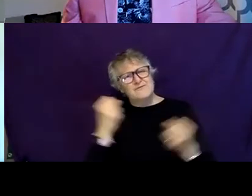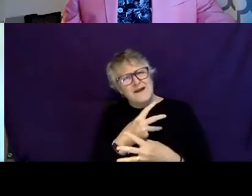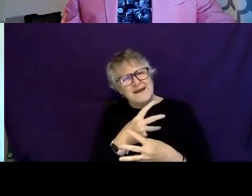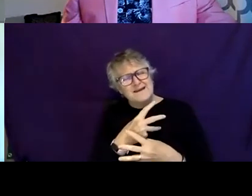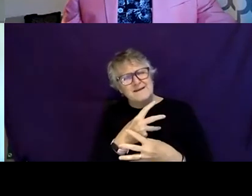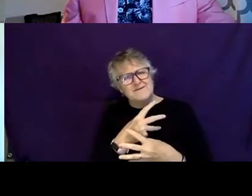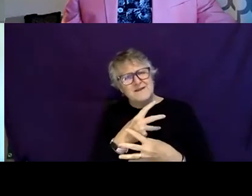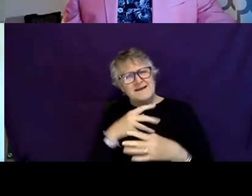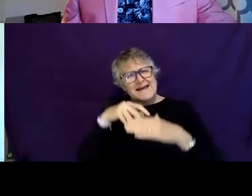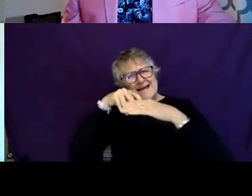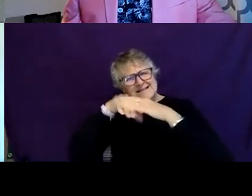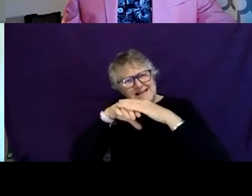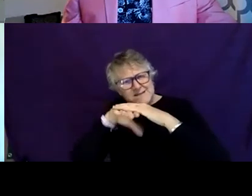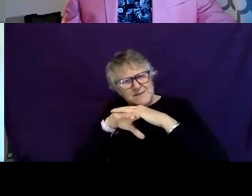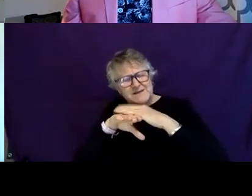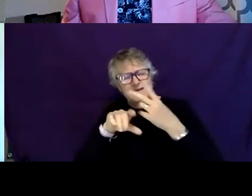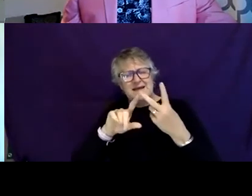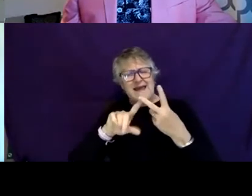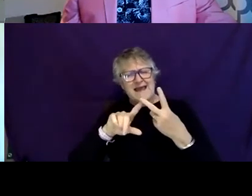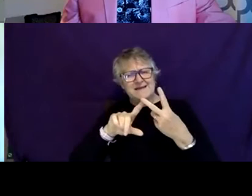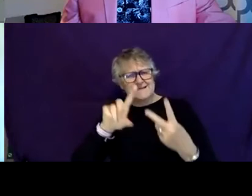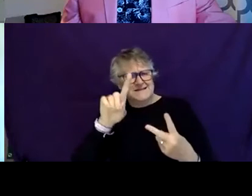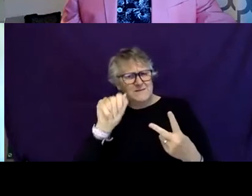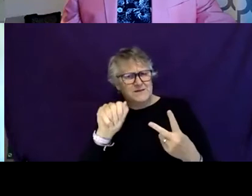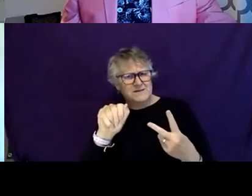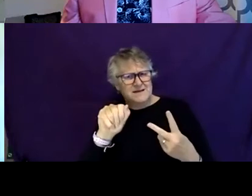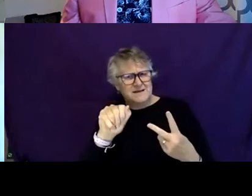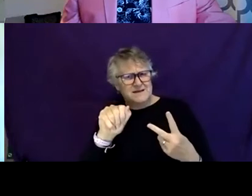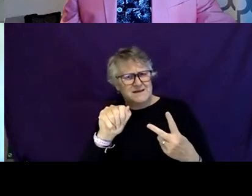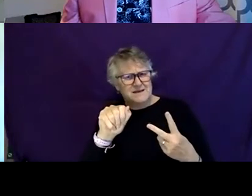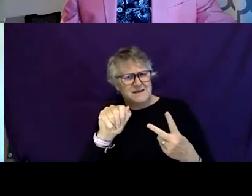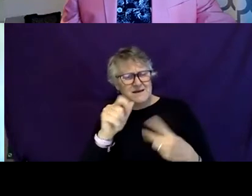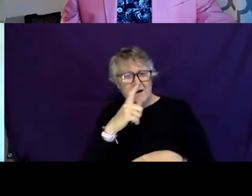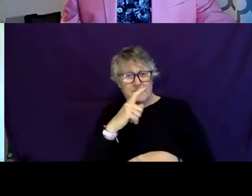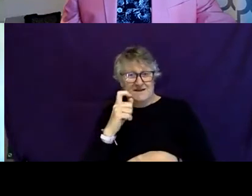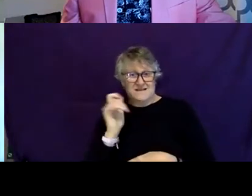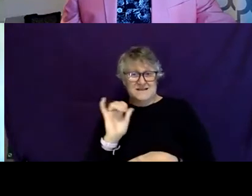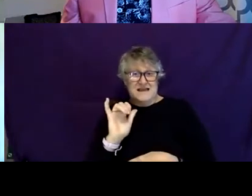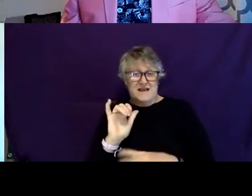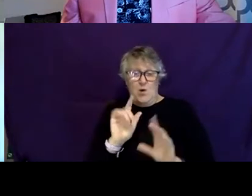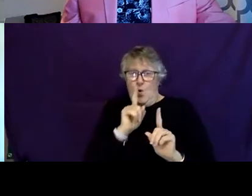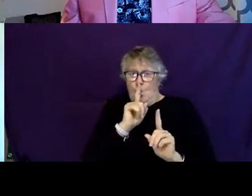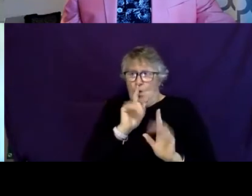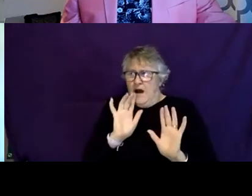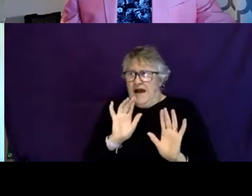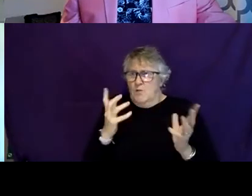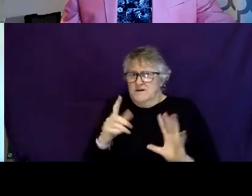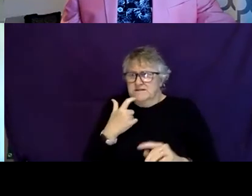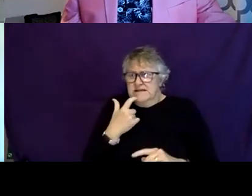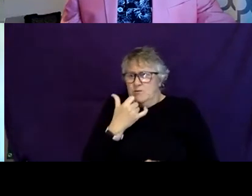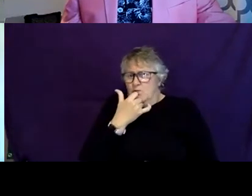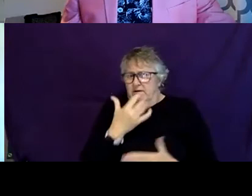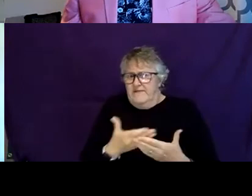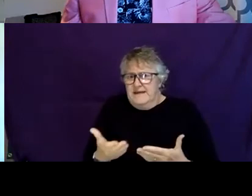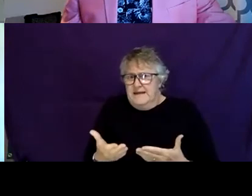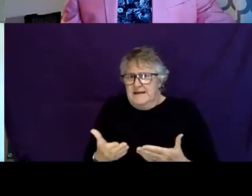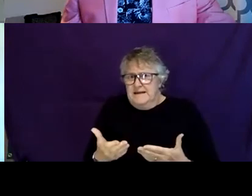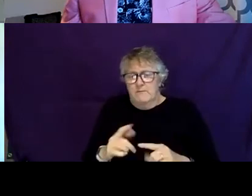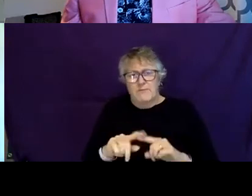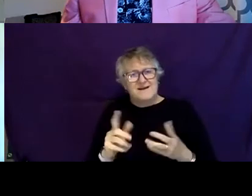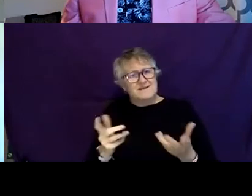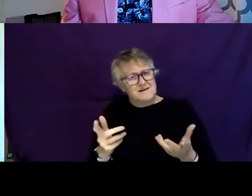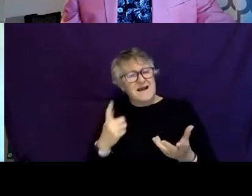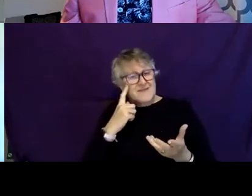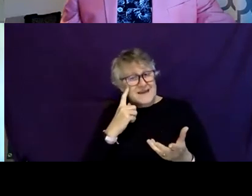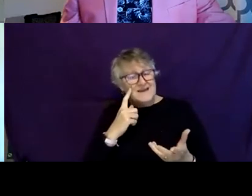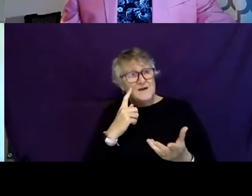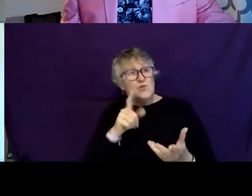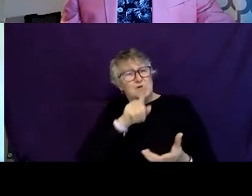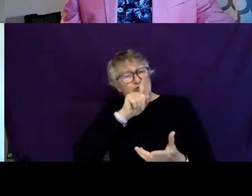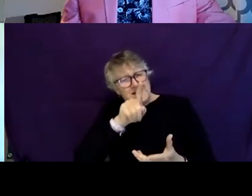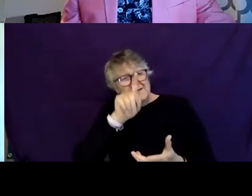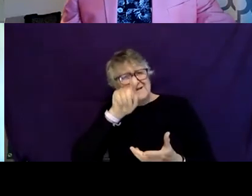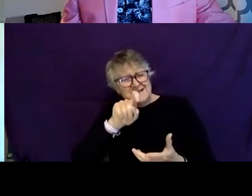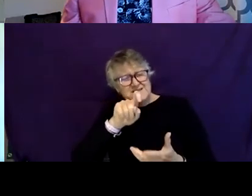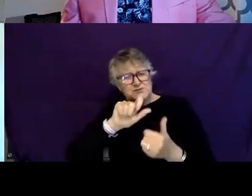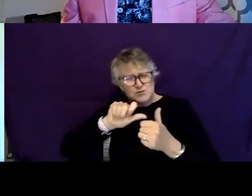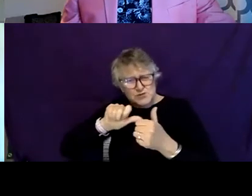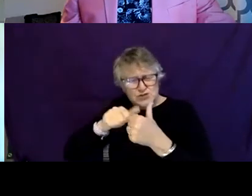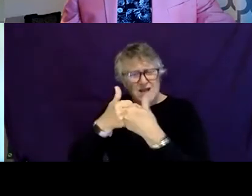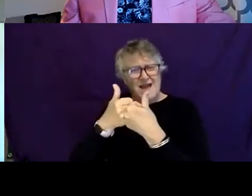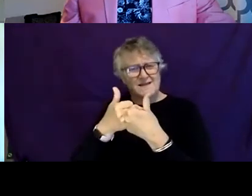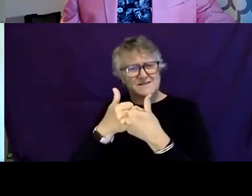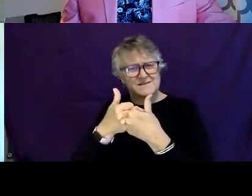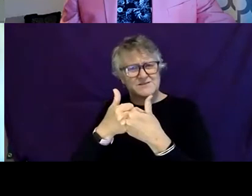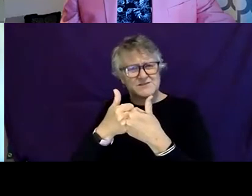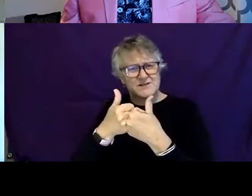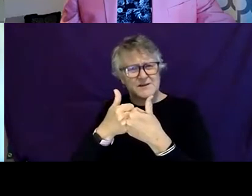because I think that is the place that people get seized up because it's like, "well, I don't want to say the wrong thing", but like, I think we have to really challenge in a sort of decolonial framework around like, why have we been told that X thing